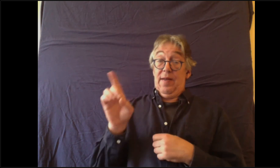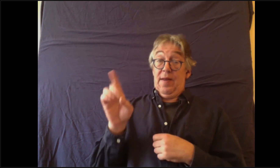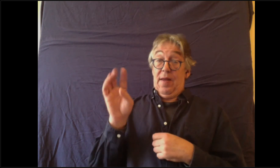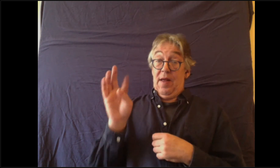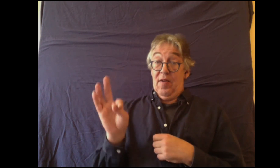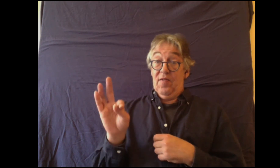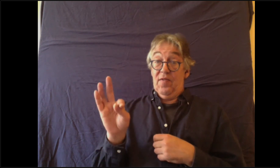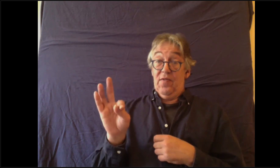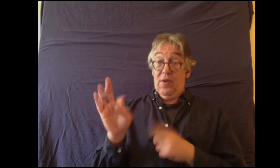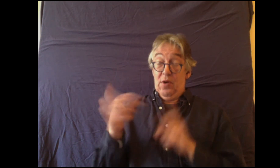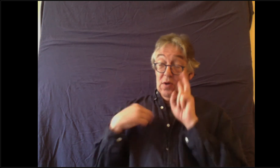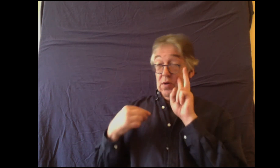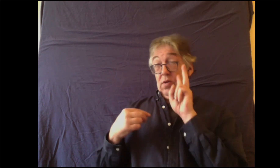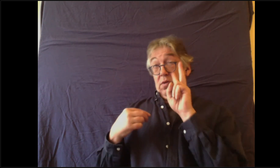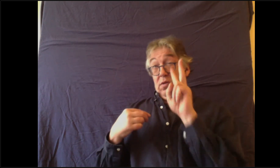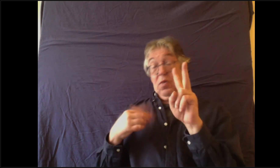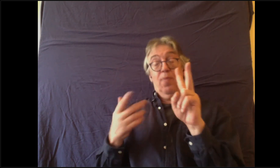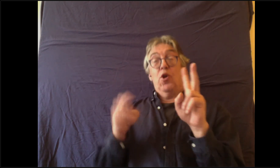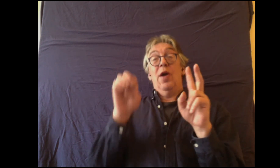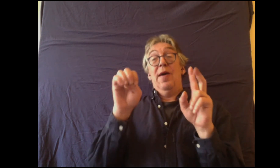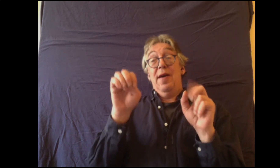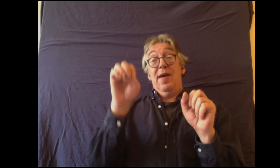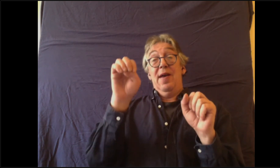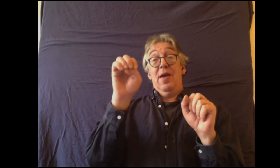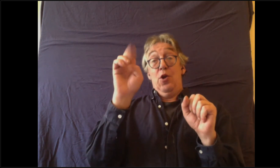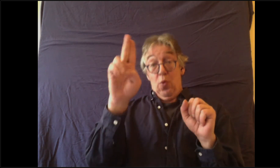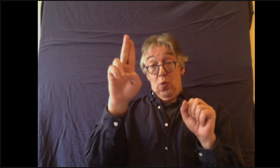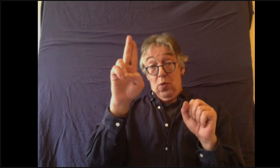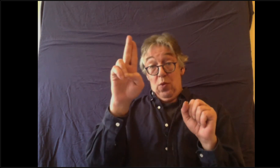that the EU fulfils its responsibilities. So for example,